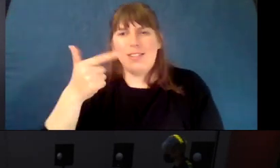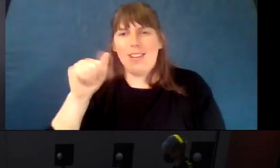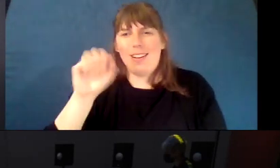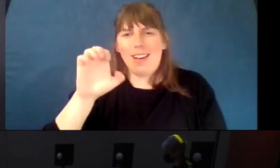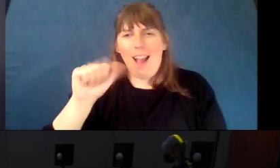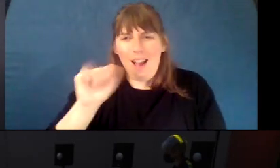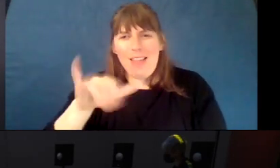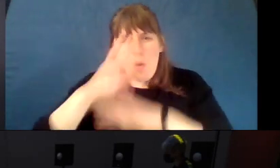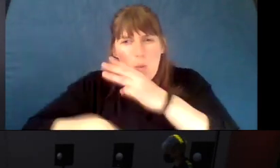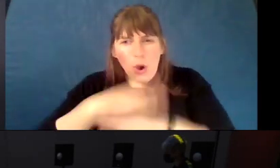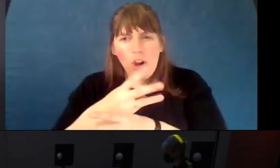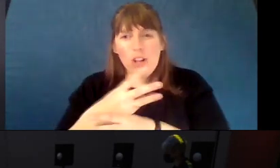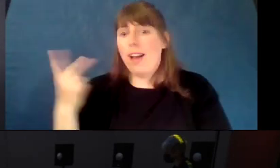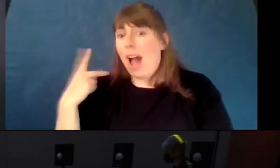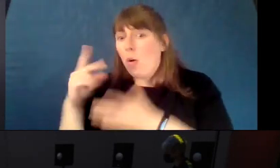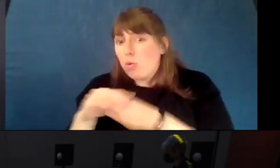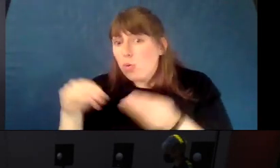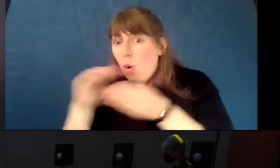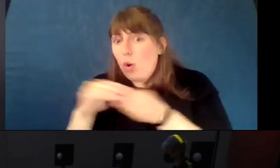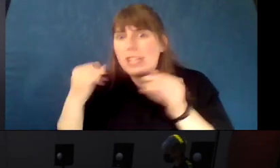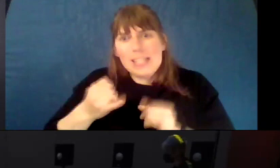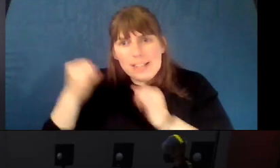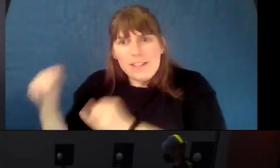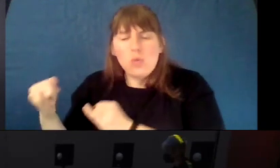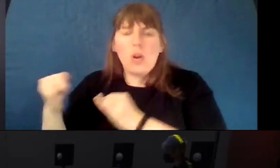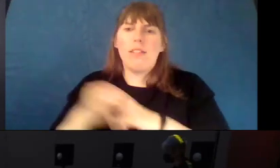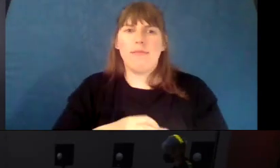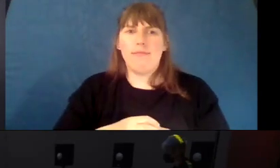through our individual stories in dialogue with each other, and through the different